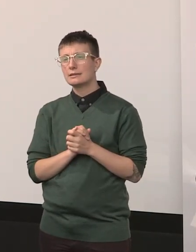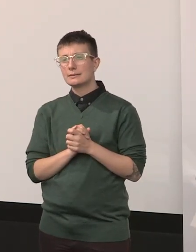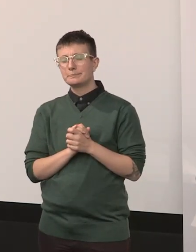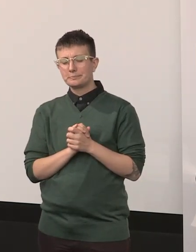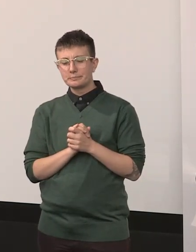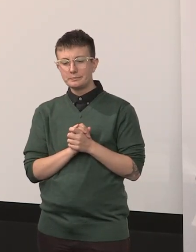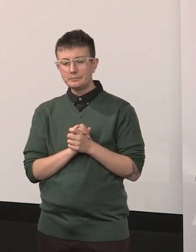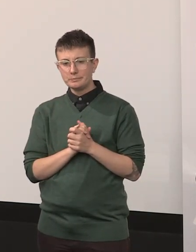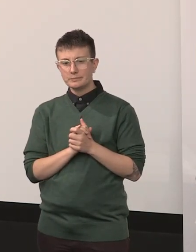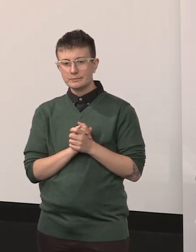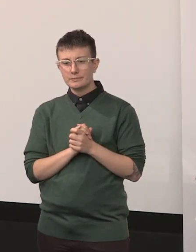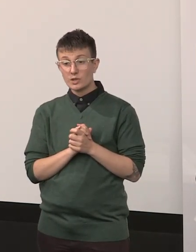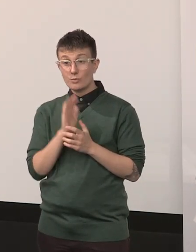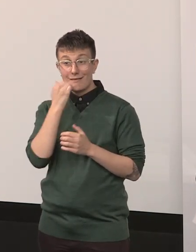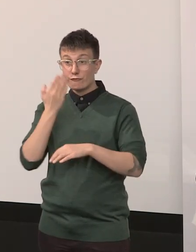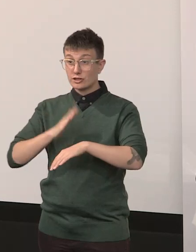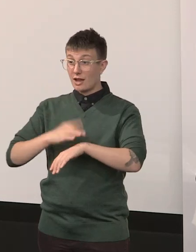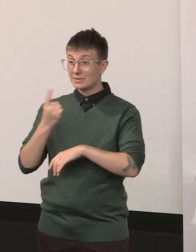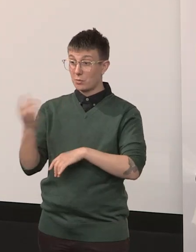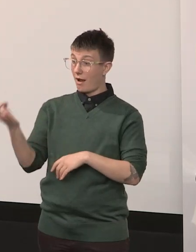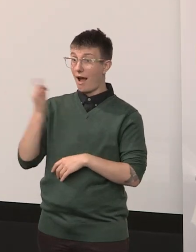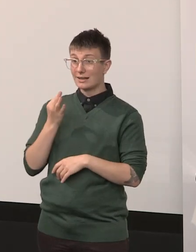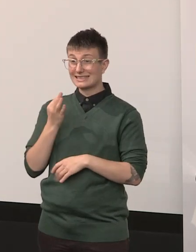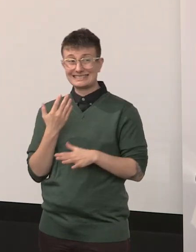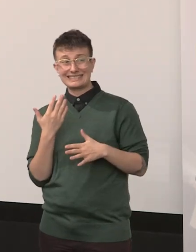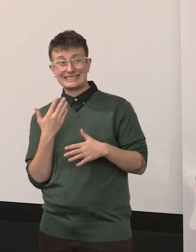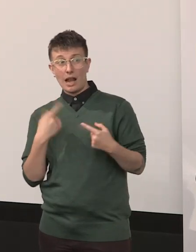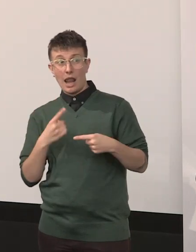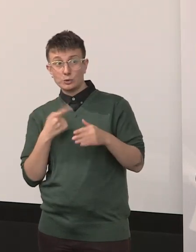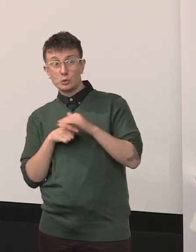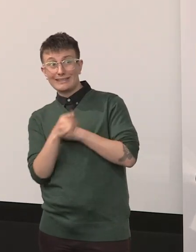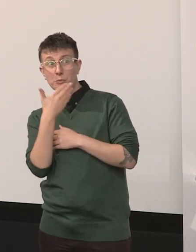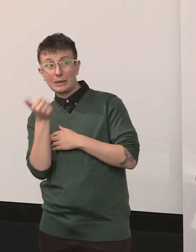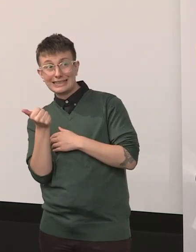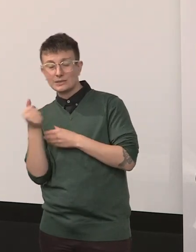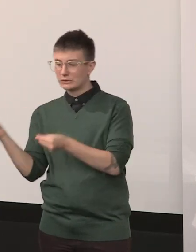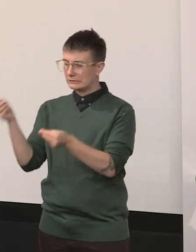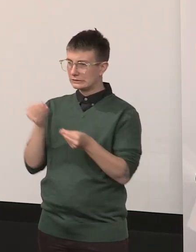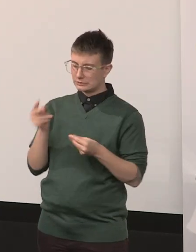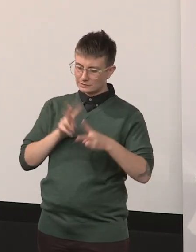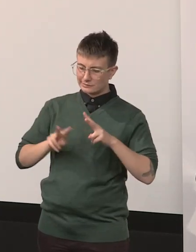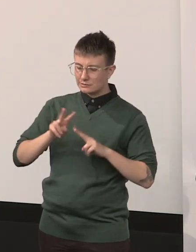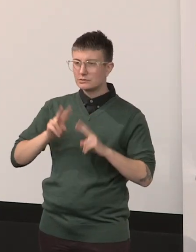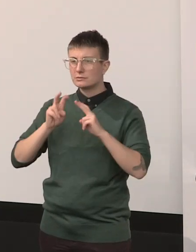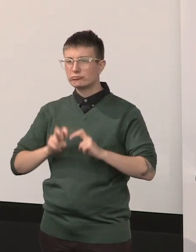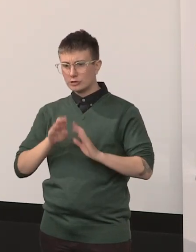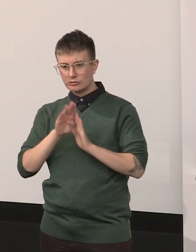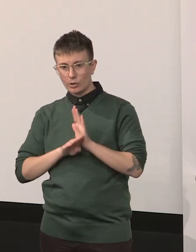or accidental deaths of people. Every application is